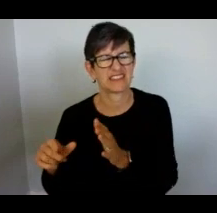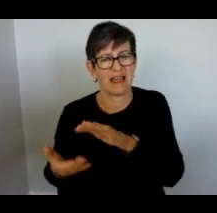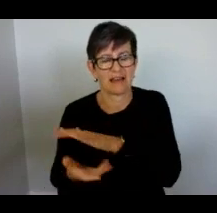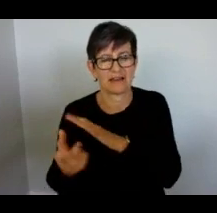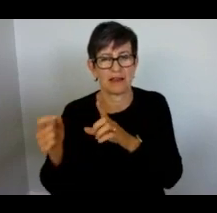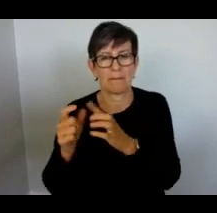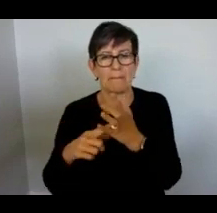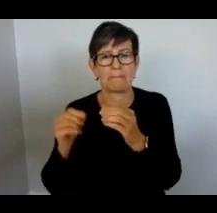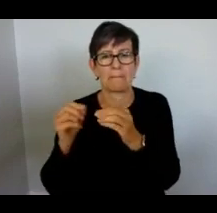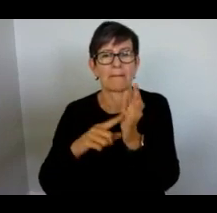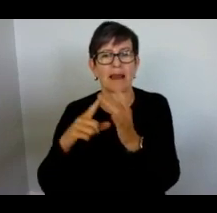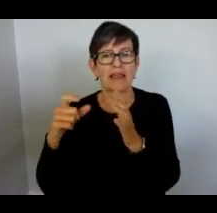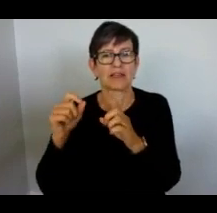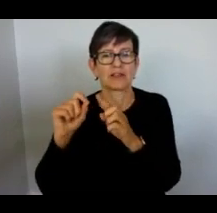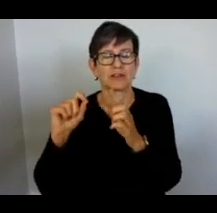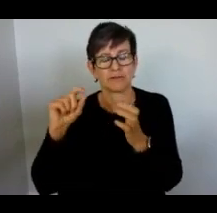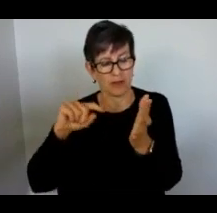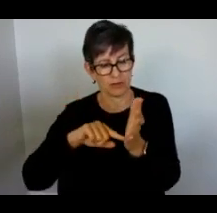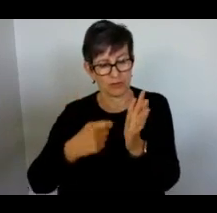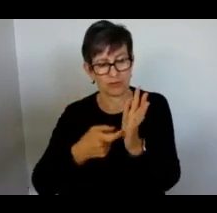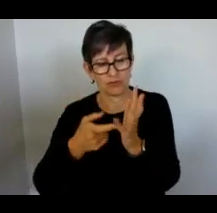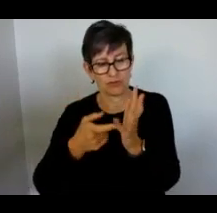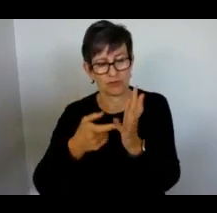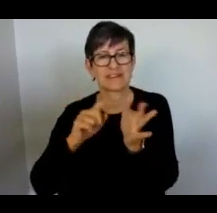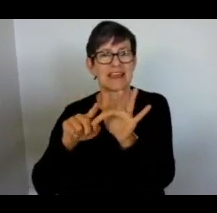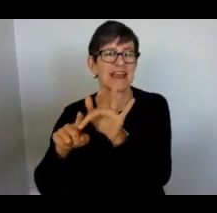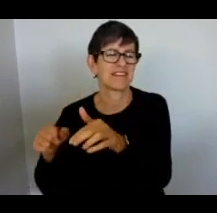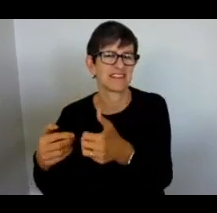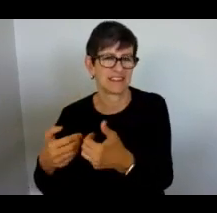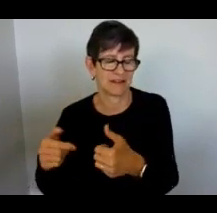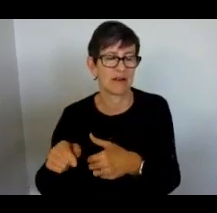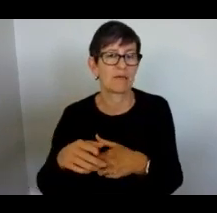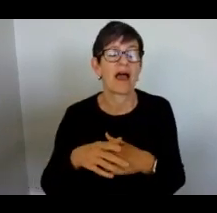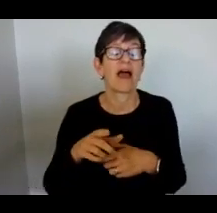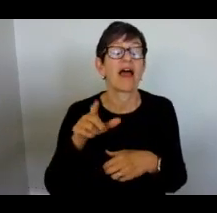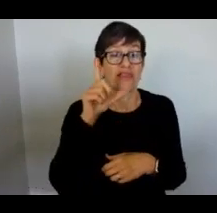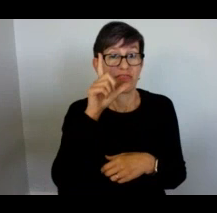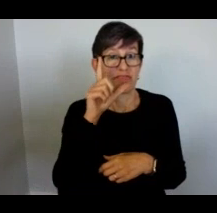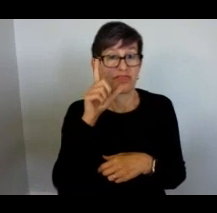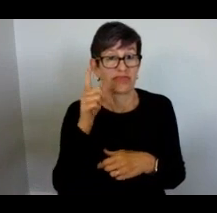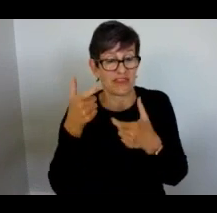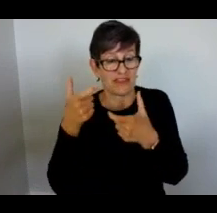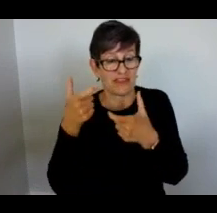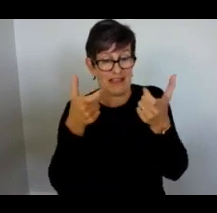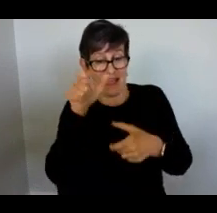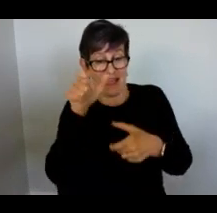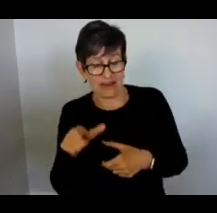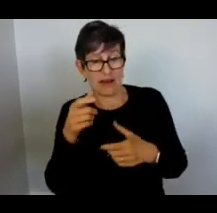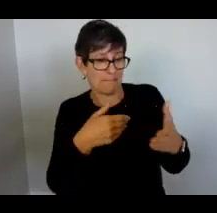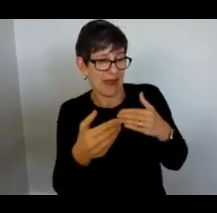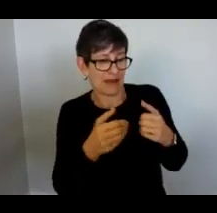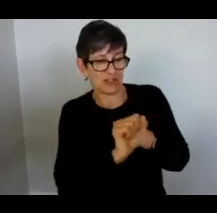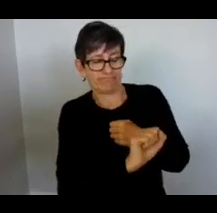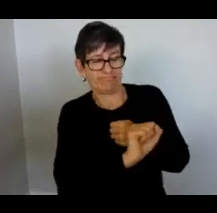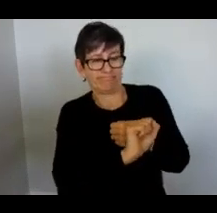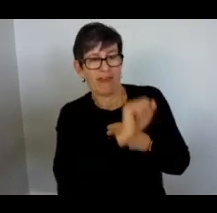but they can represent - and they case manage as guardian for the adult, vulnerable adult that's